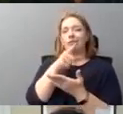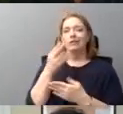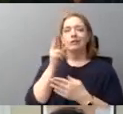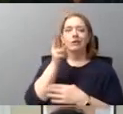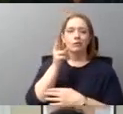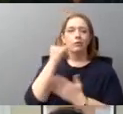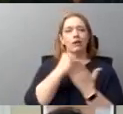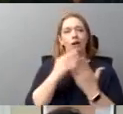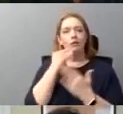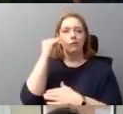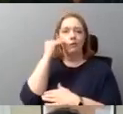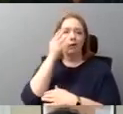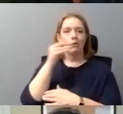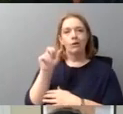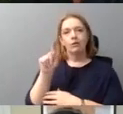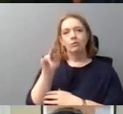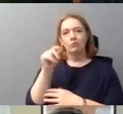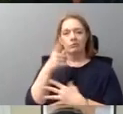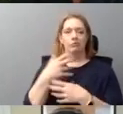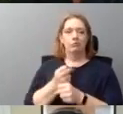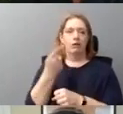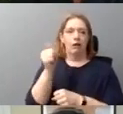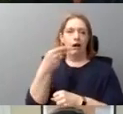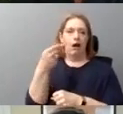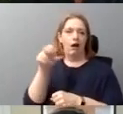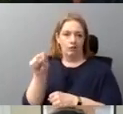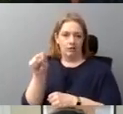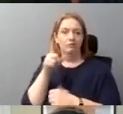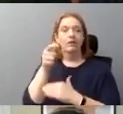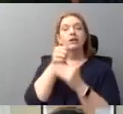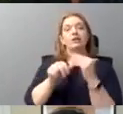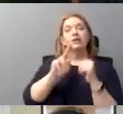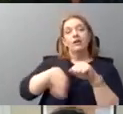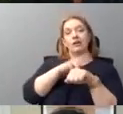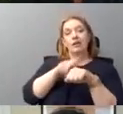of The National Trust for Historic Preservation, which currently is a coalition of 48 museums that